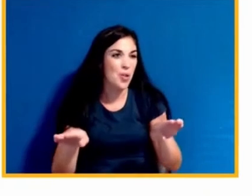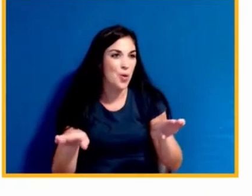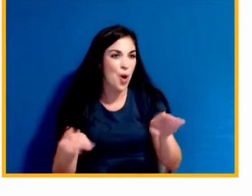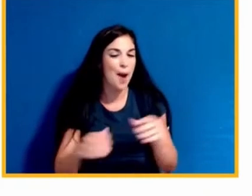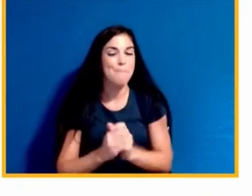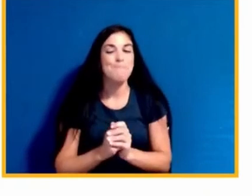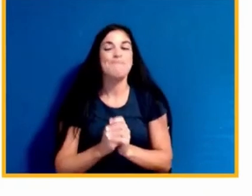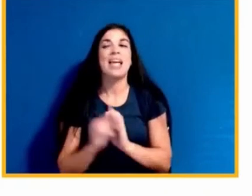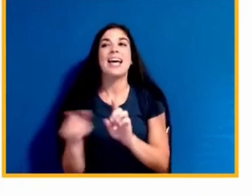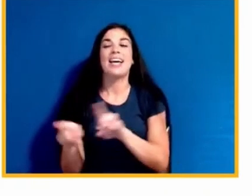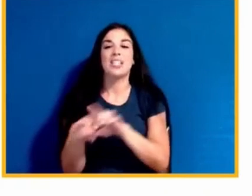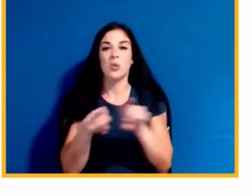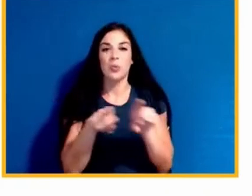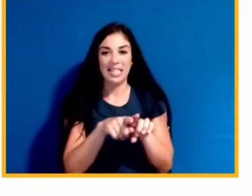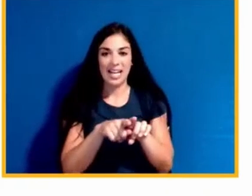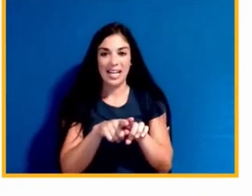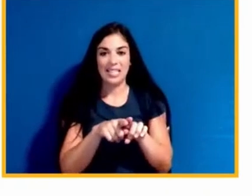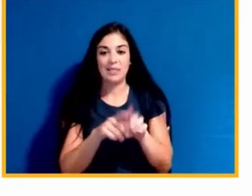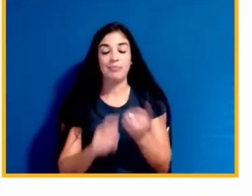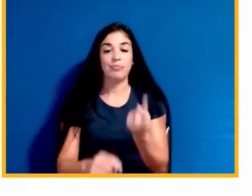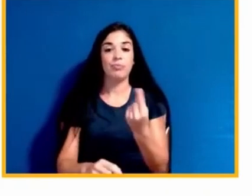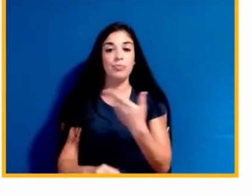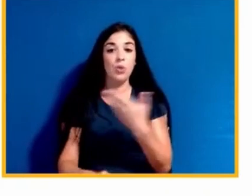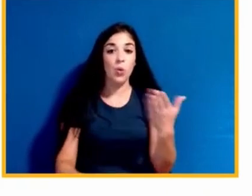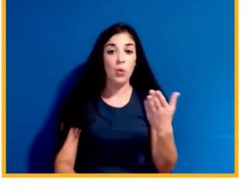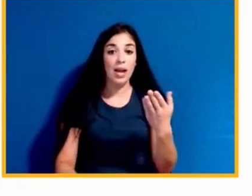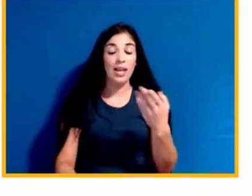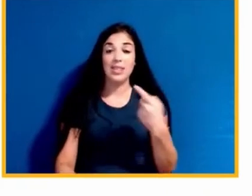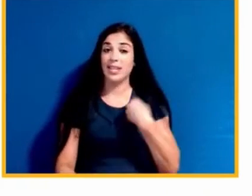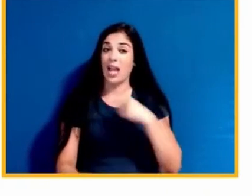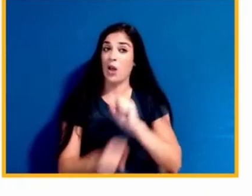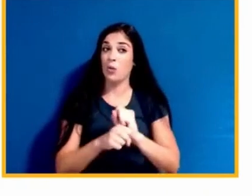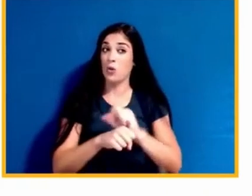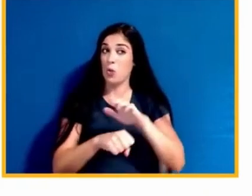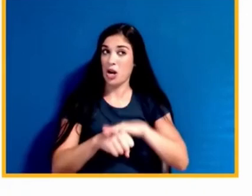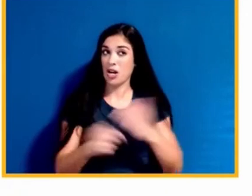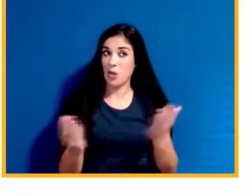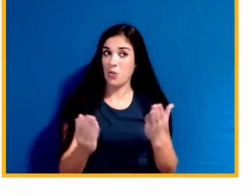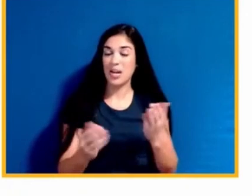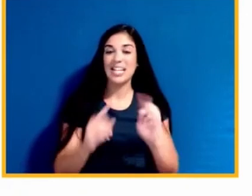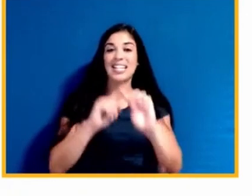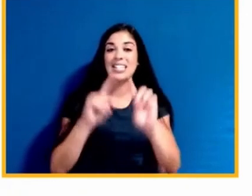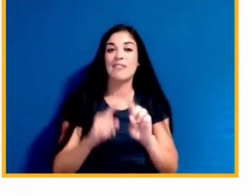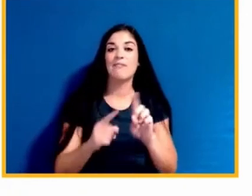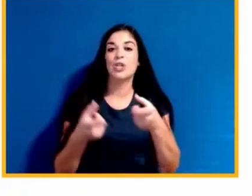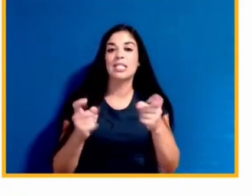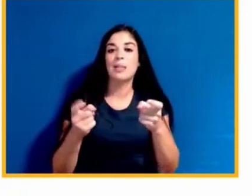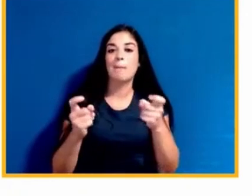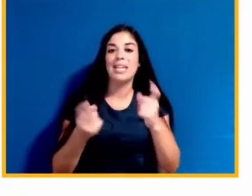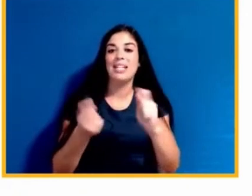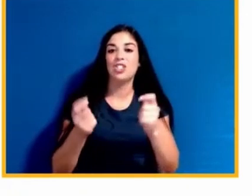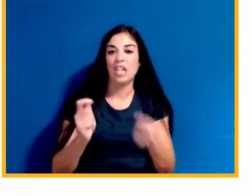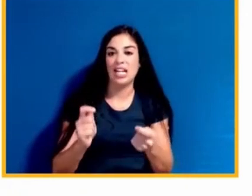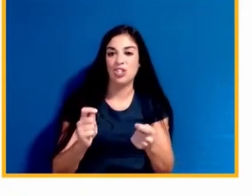as well as one thing that I would work on is different speed changes, because although like